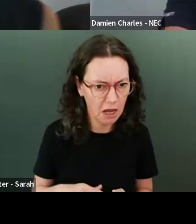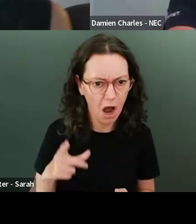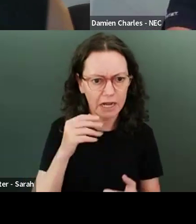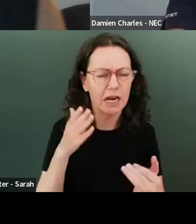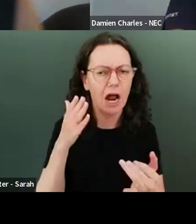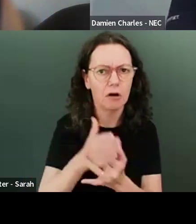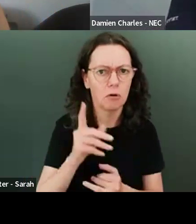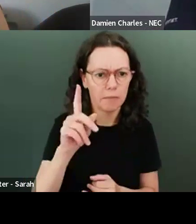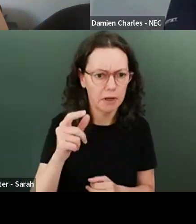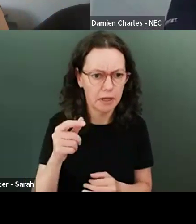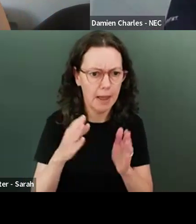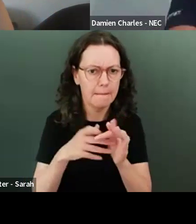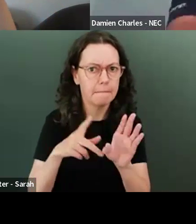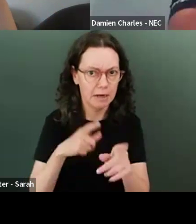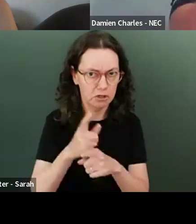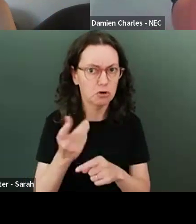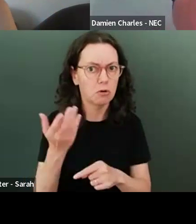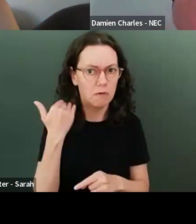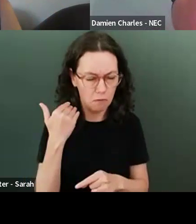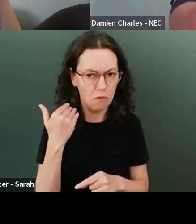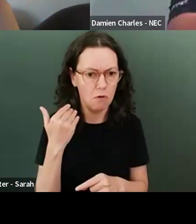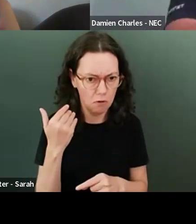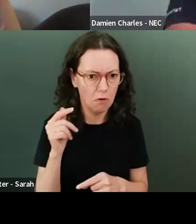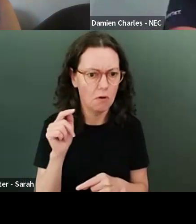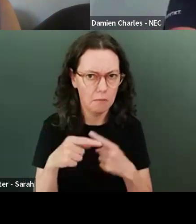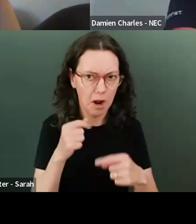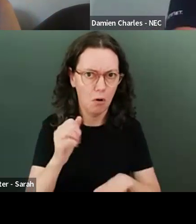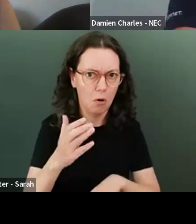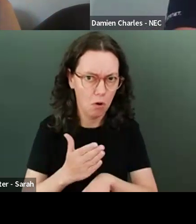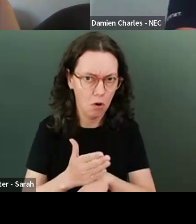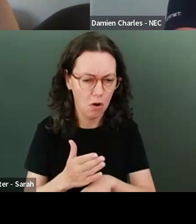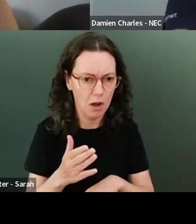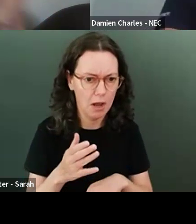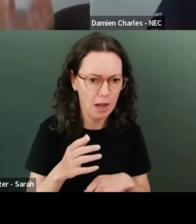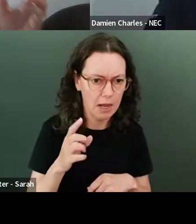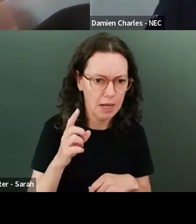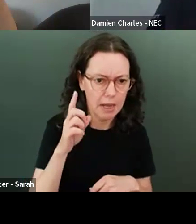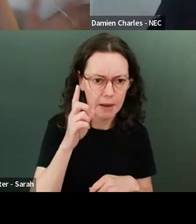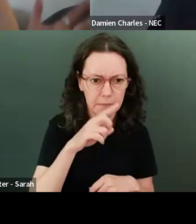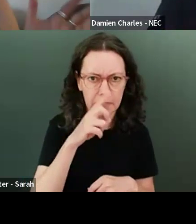I think what we heard when Maddie was talking earlier and I think sometimes